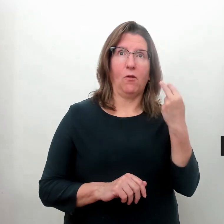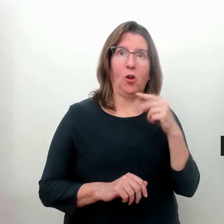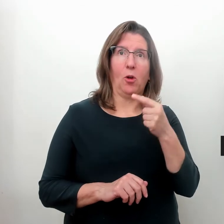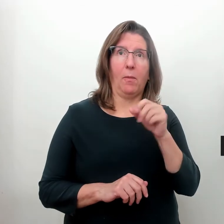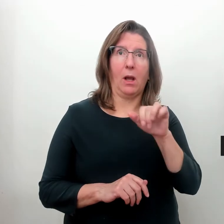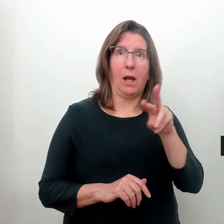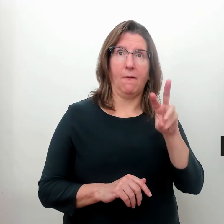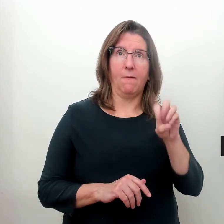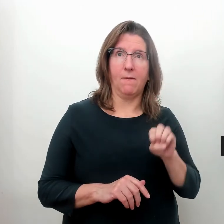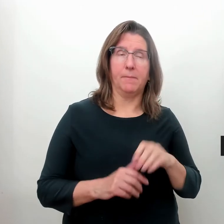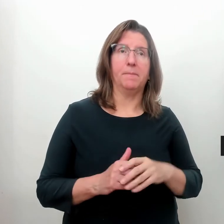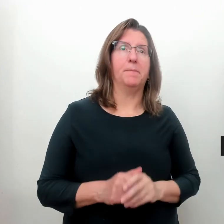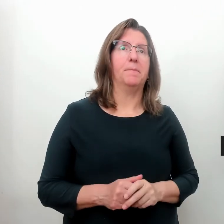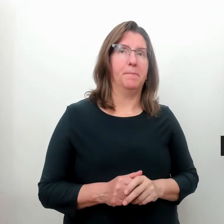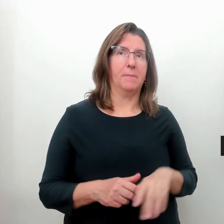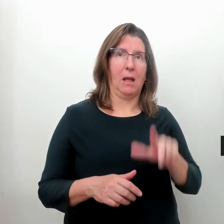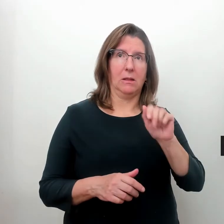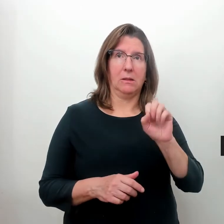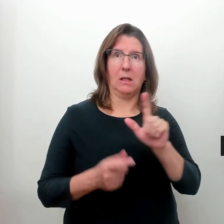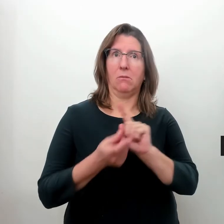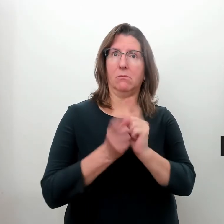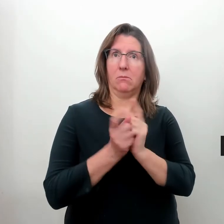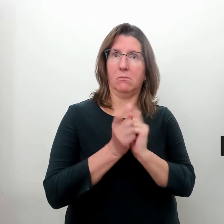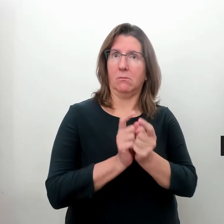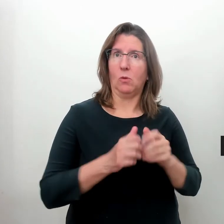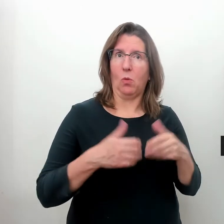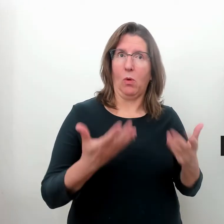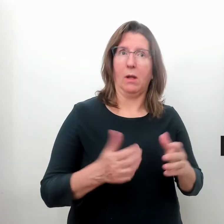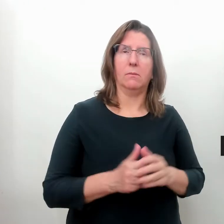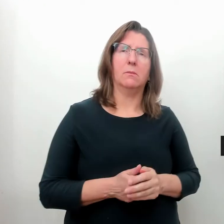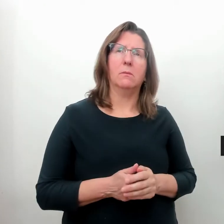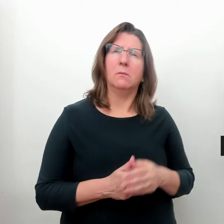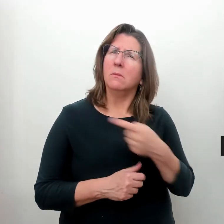Again, another ASL translation that doesn't use the English word 'give.'